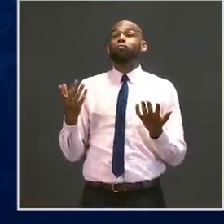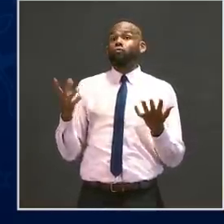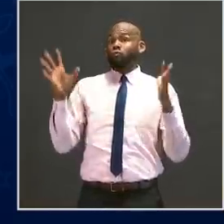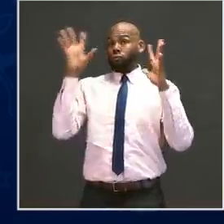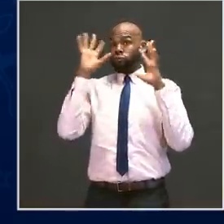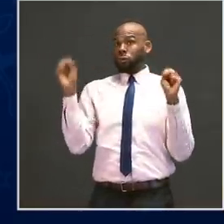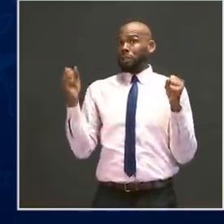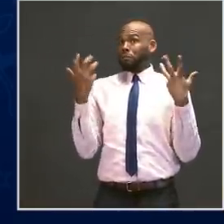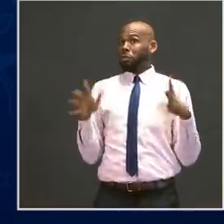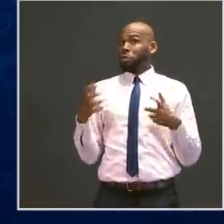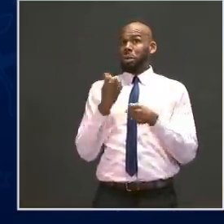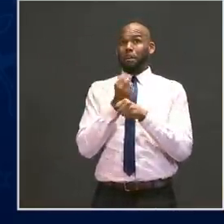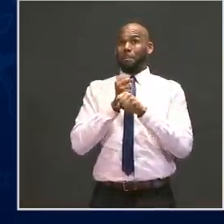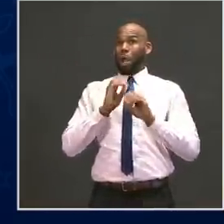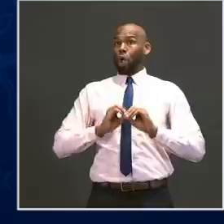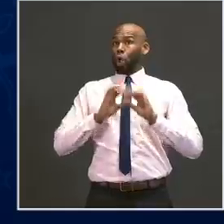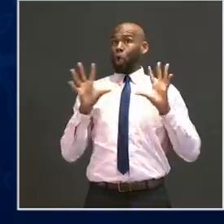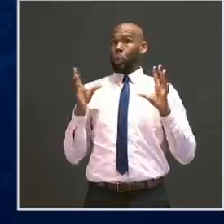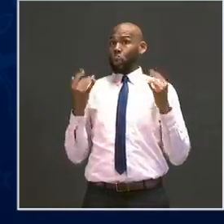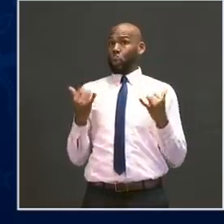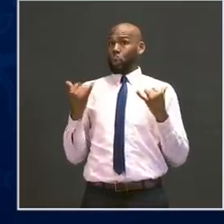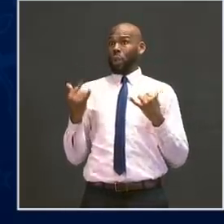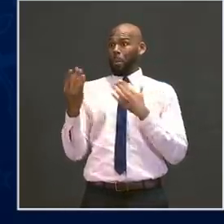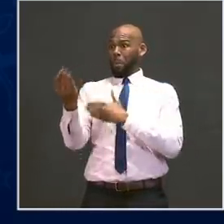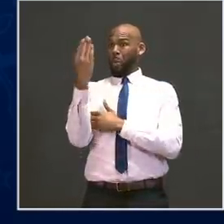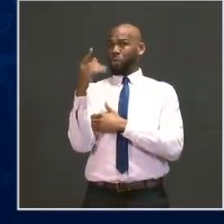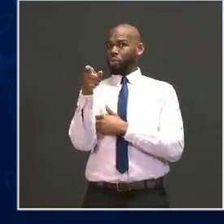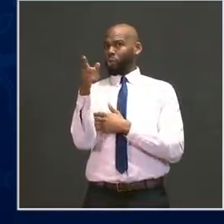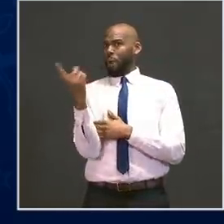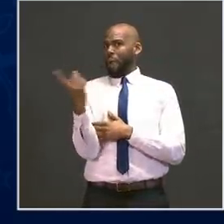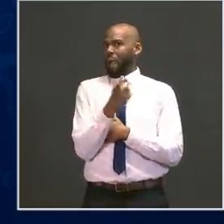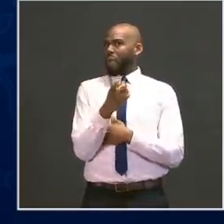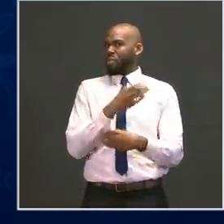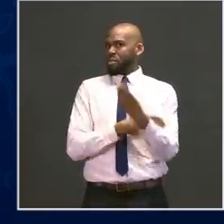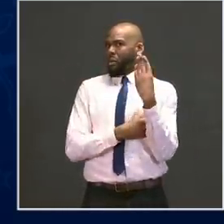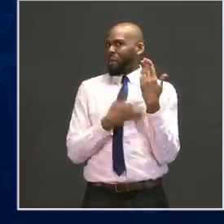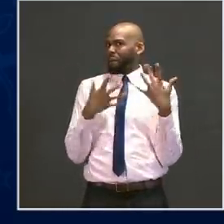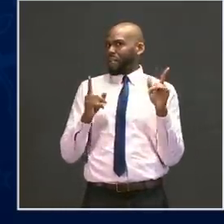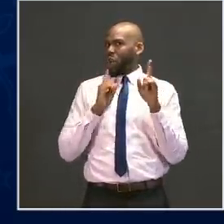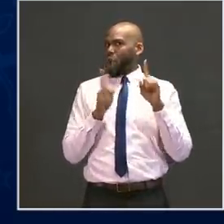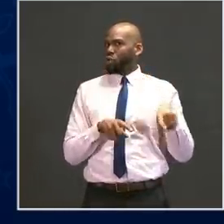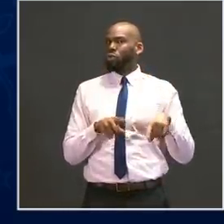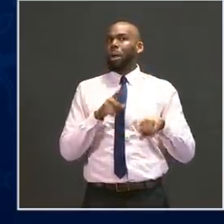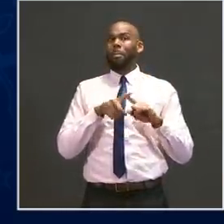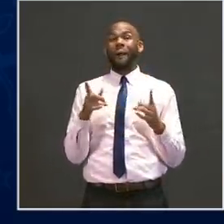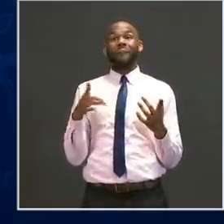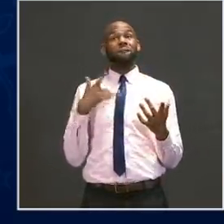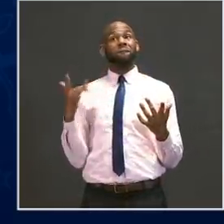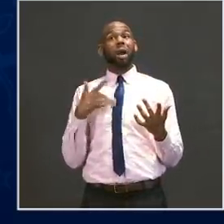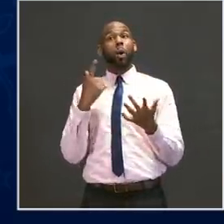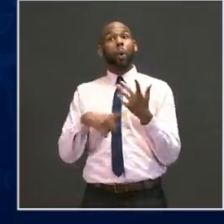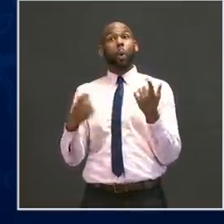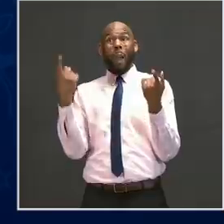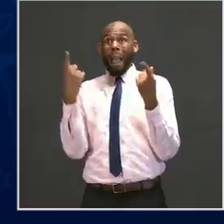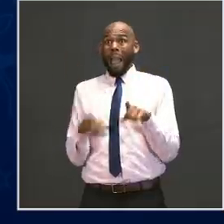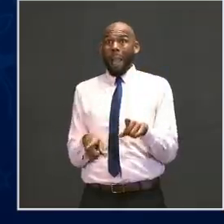as he did again this morning when you asked him the question, about the fact that he felt that what happened was an assault on our democracy,